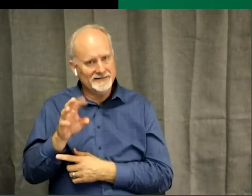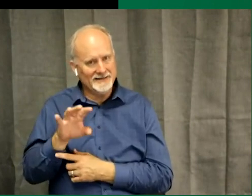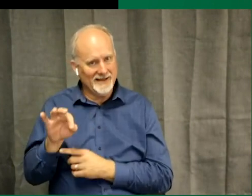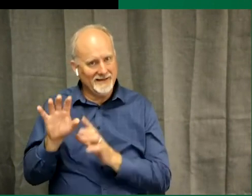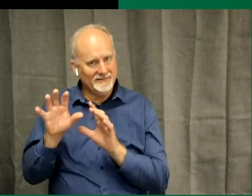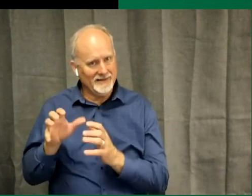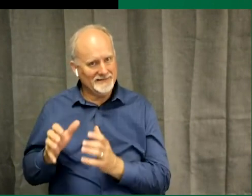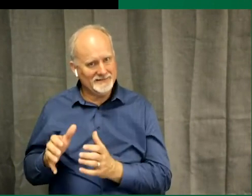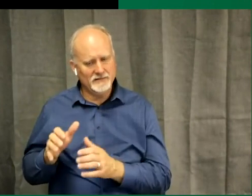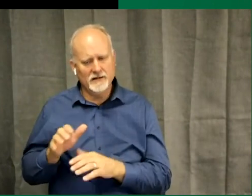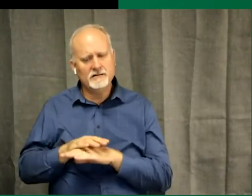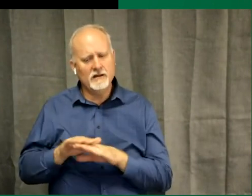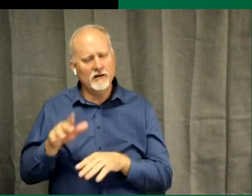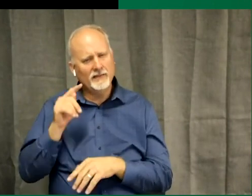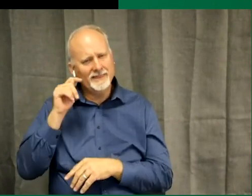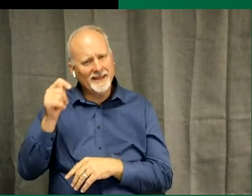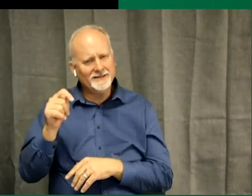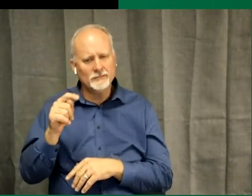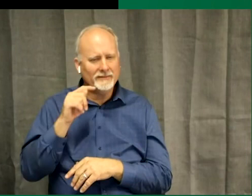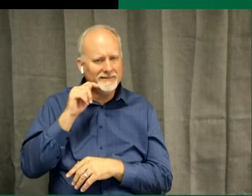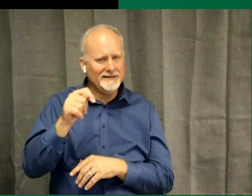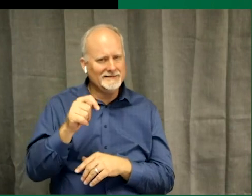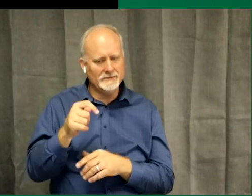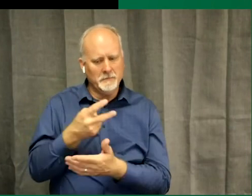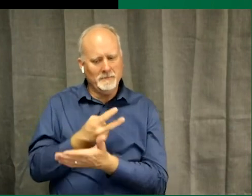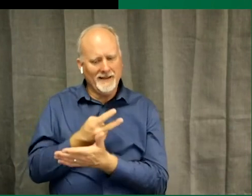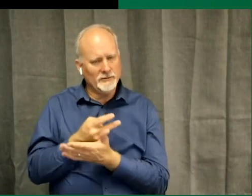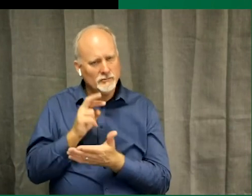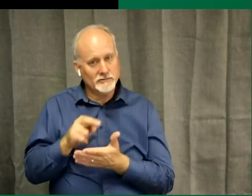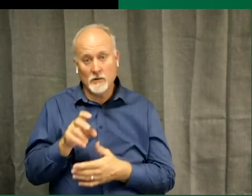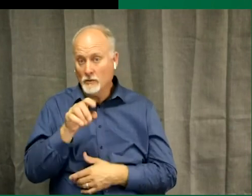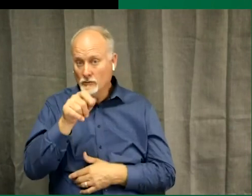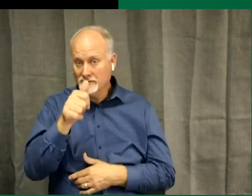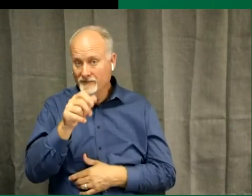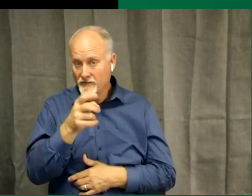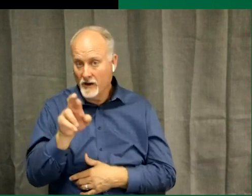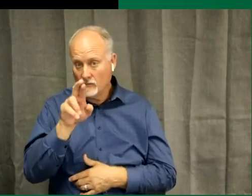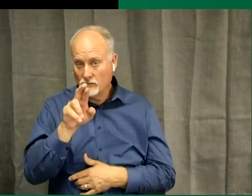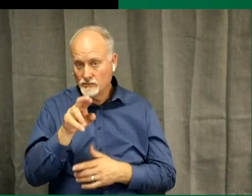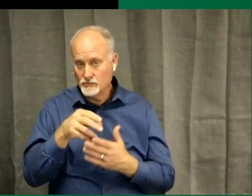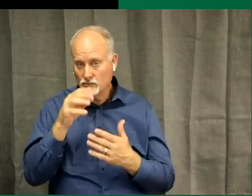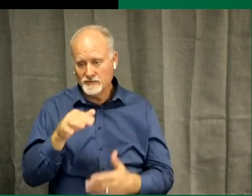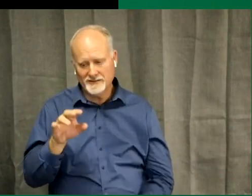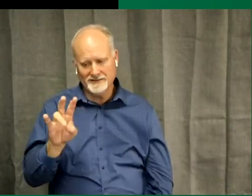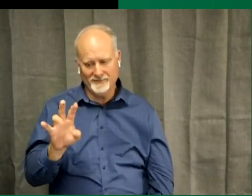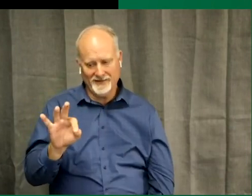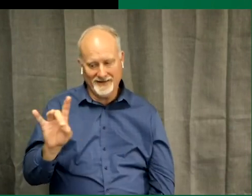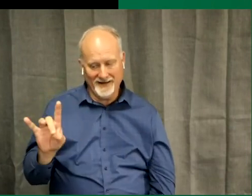non-thesis or thesis masters research or if you are a doctoral student registered in 798 or 799